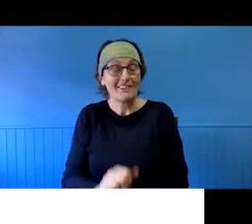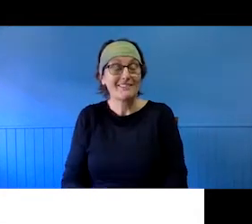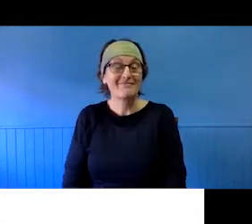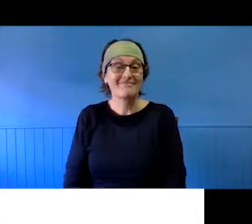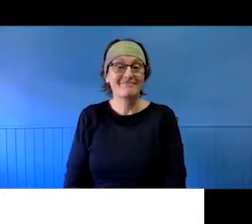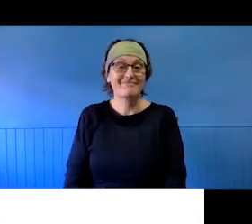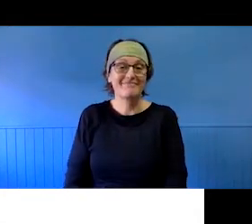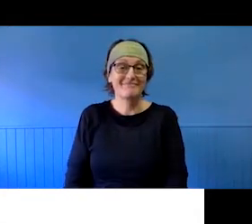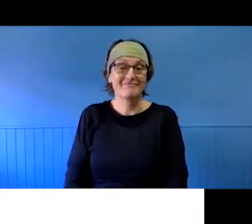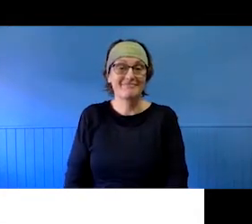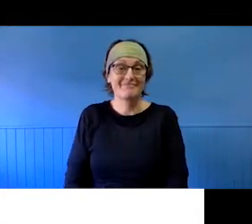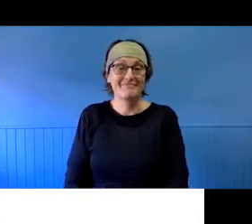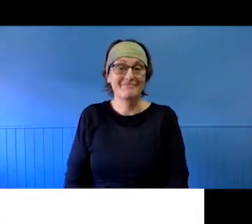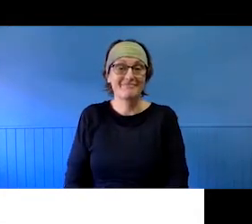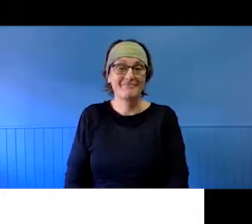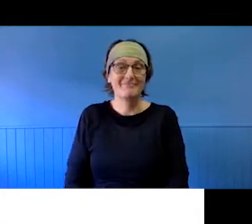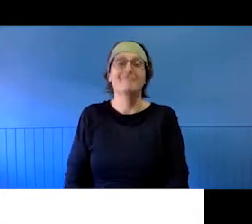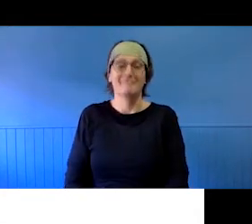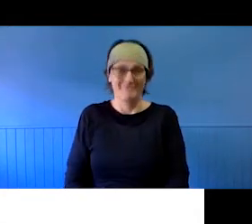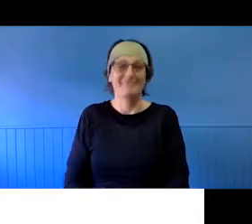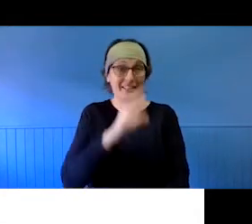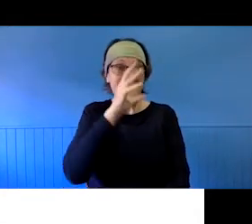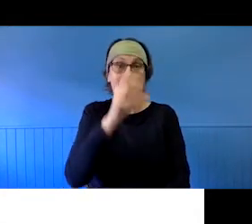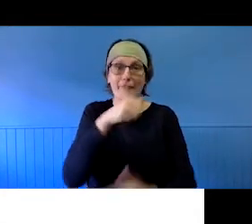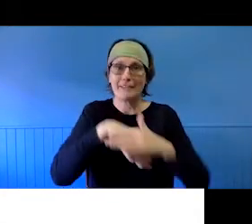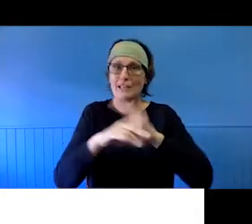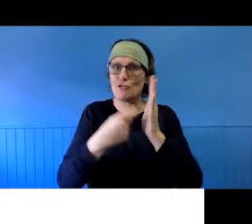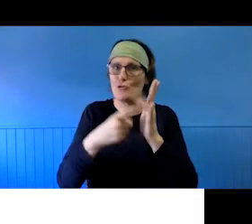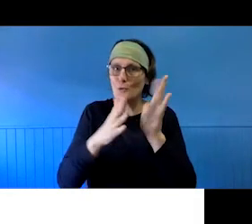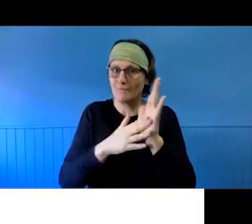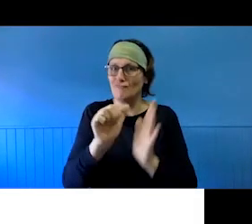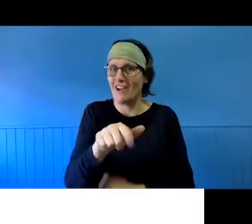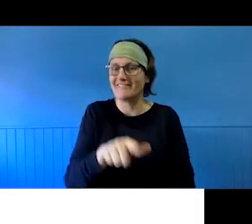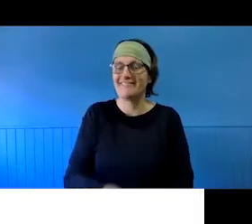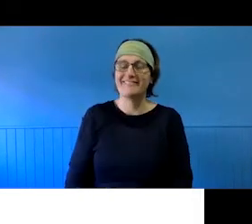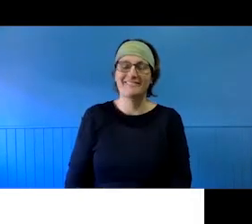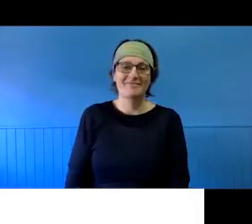And there is an elephant in the room! Absolutely. Thanks, Matt.